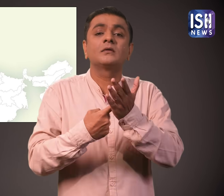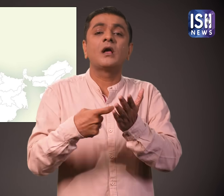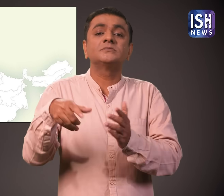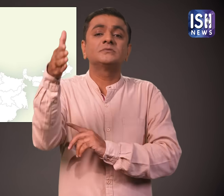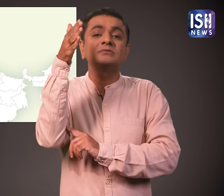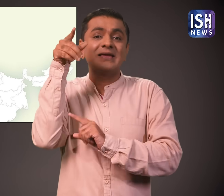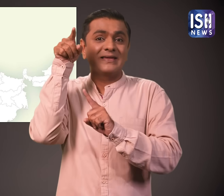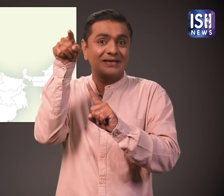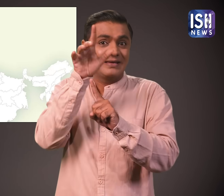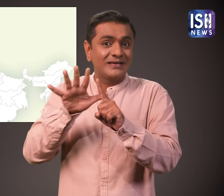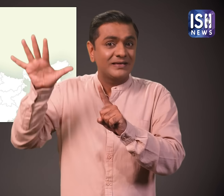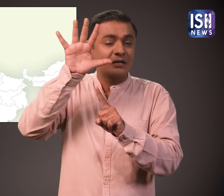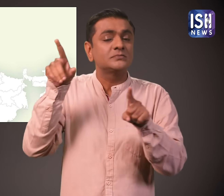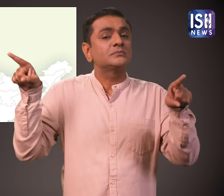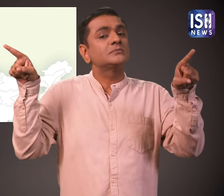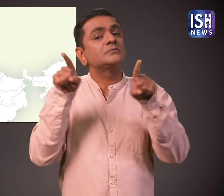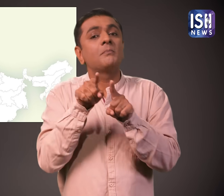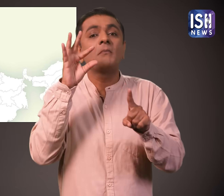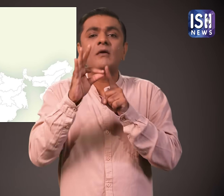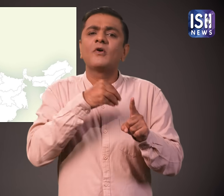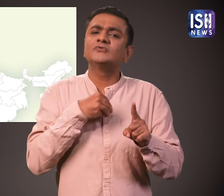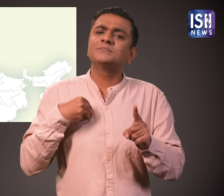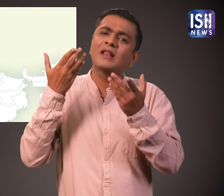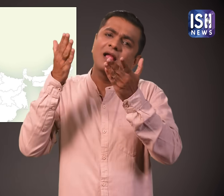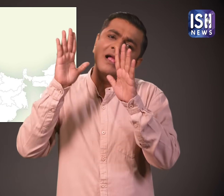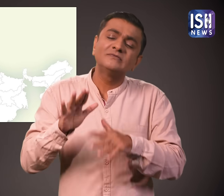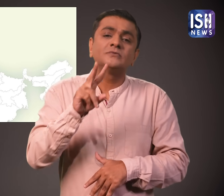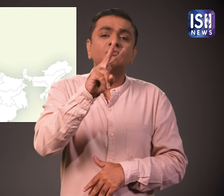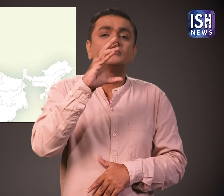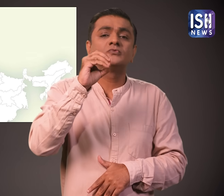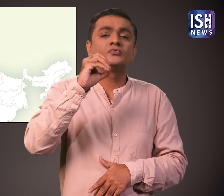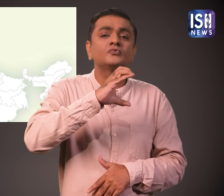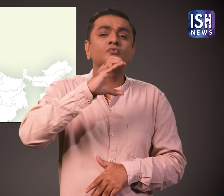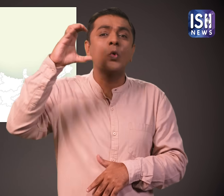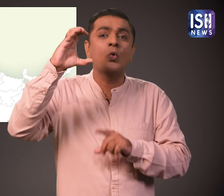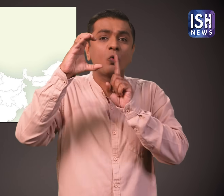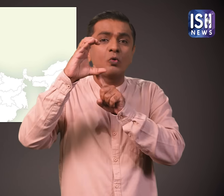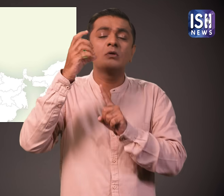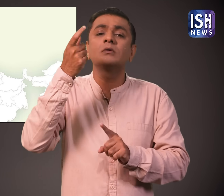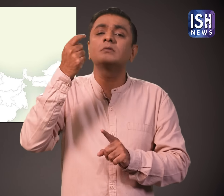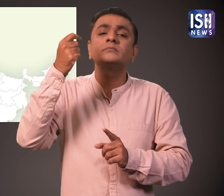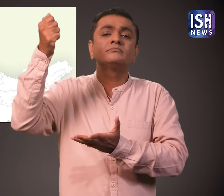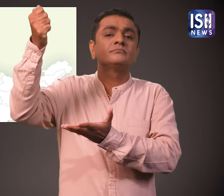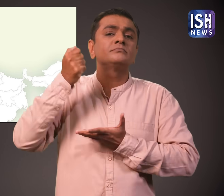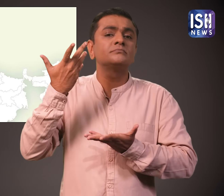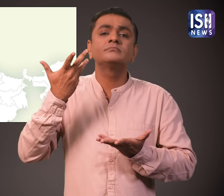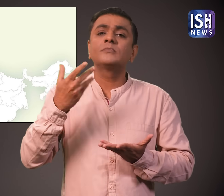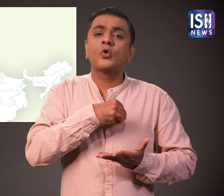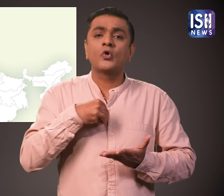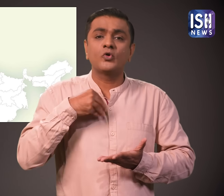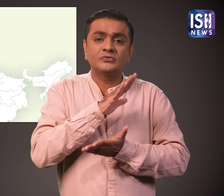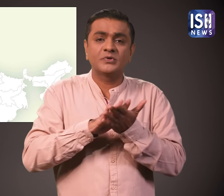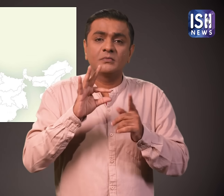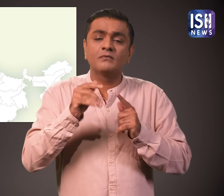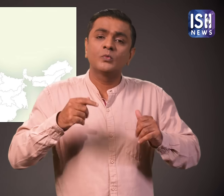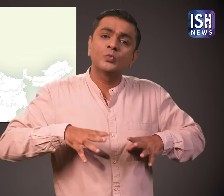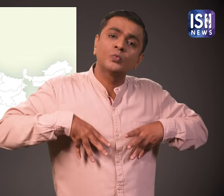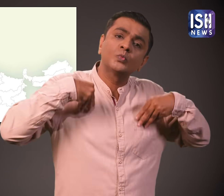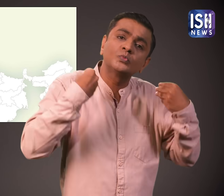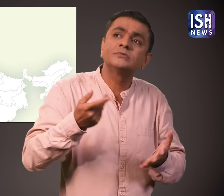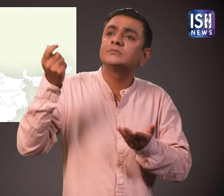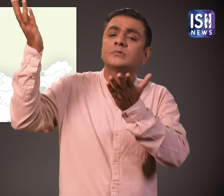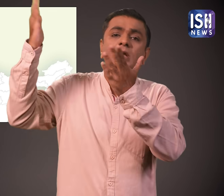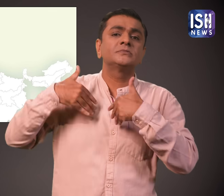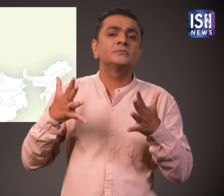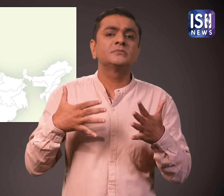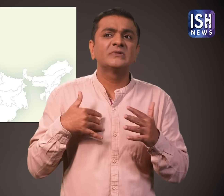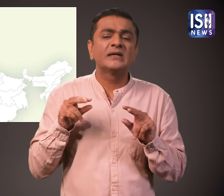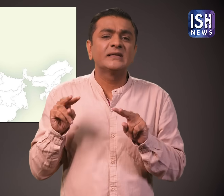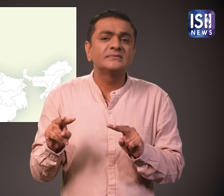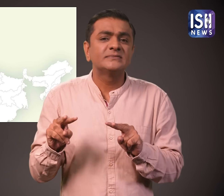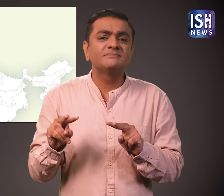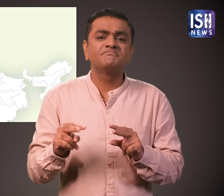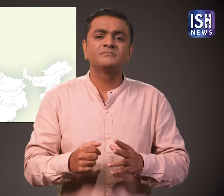In Rajasthan, unfortunately, the same problem persists, with dues of ₹200 crore still unpaid.